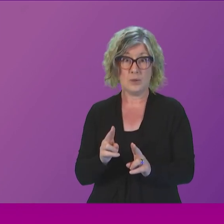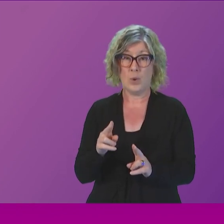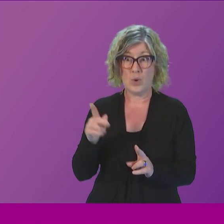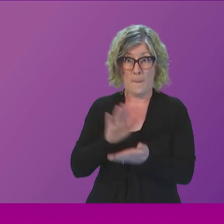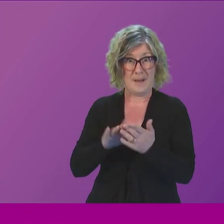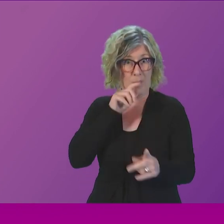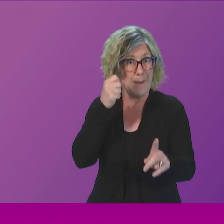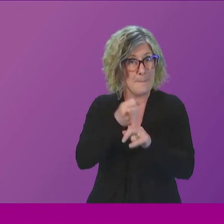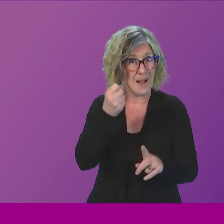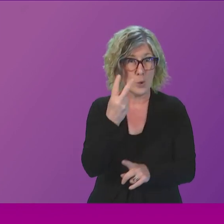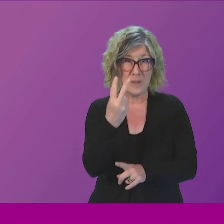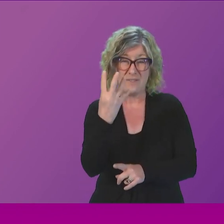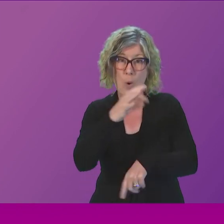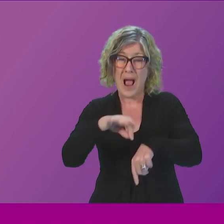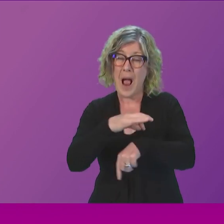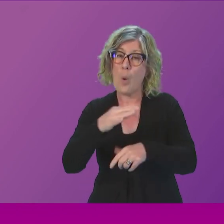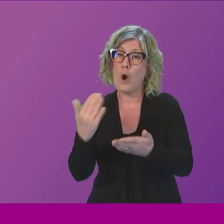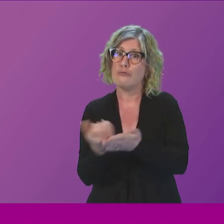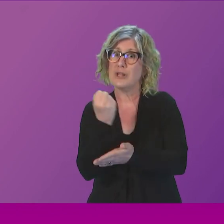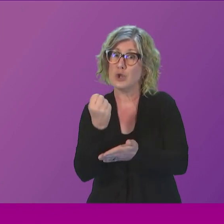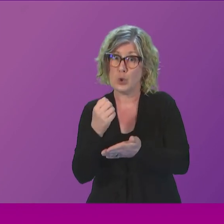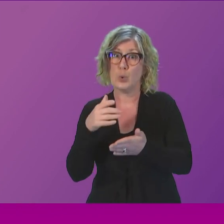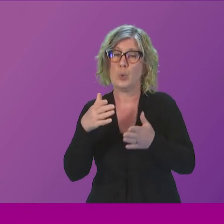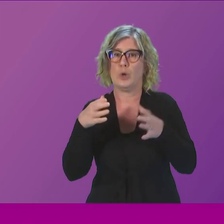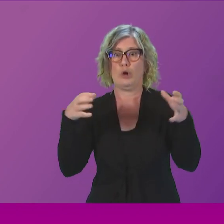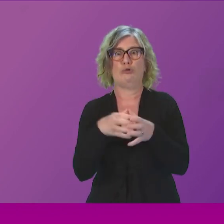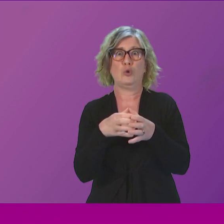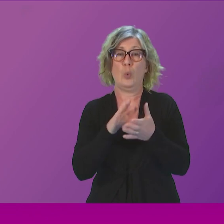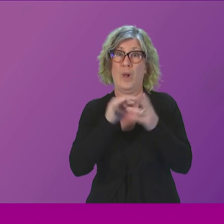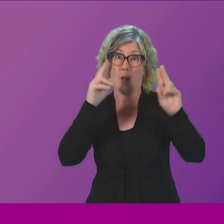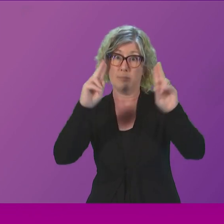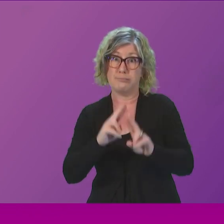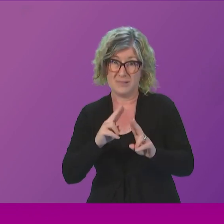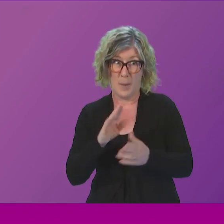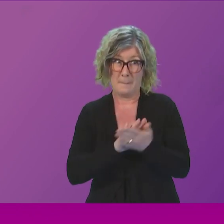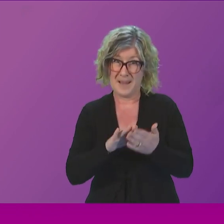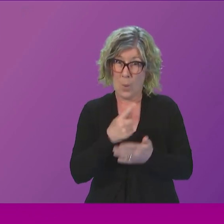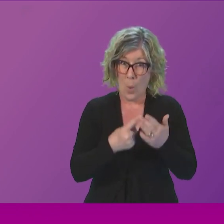cover for the River Clyde, there will be only one crew at Polmadie to cover both the fire engine and rescue boat simultaneously.